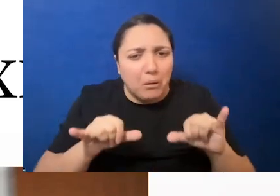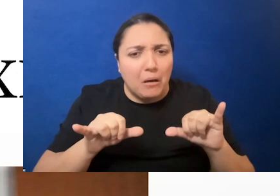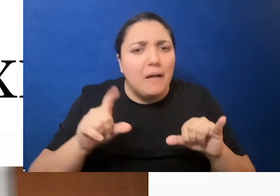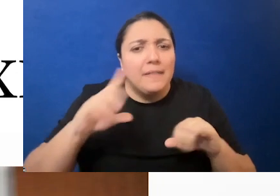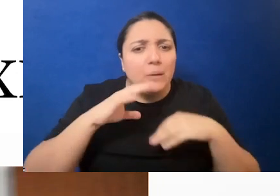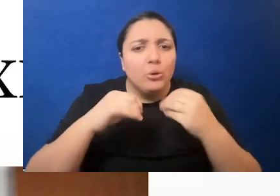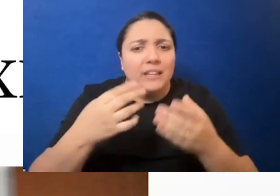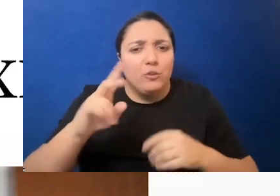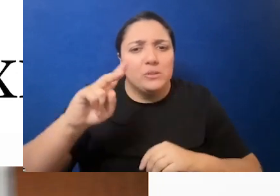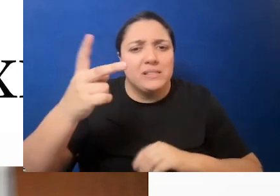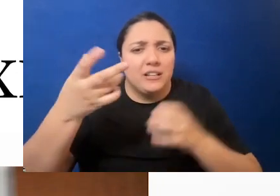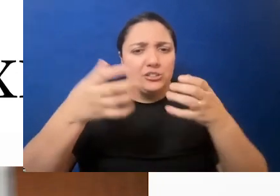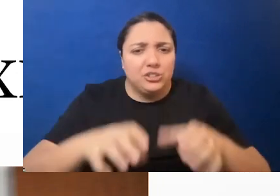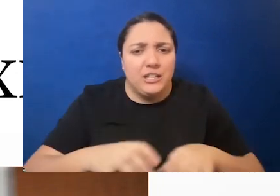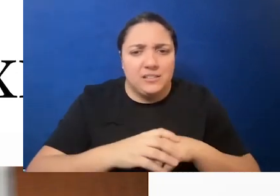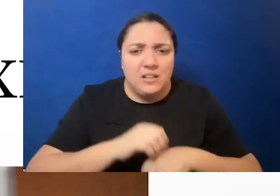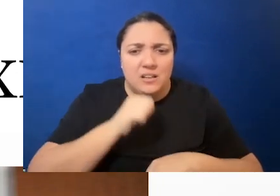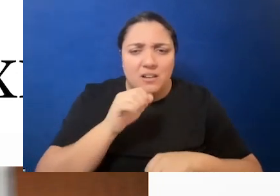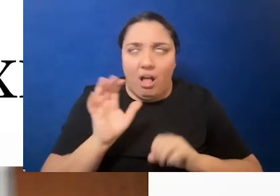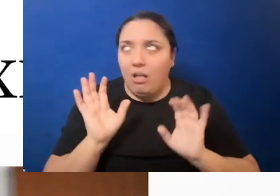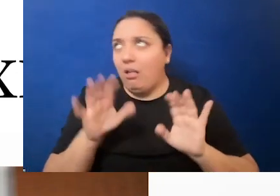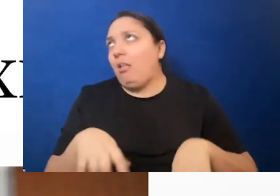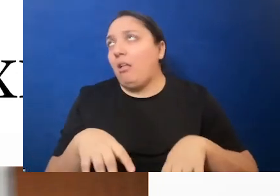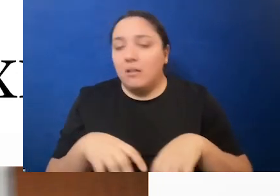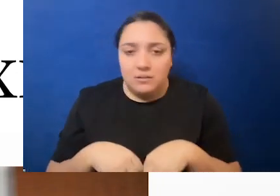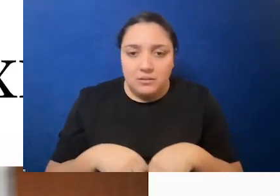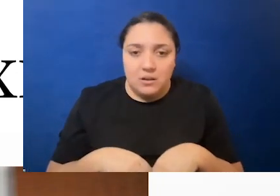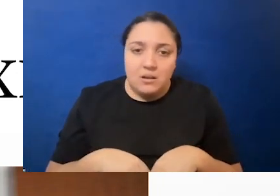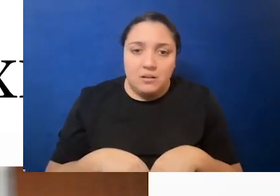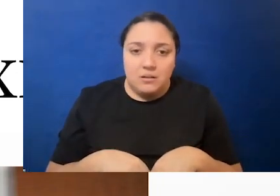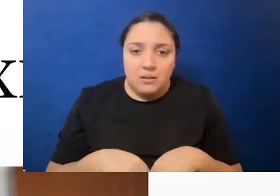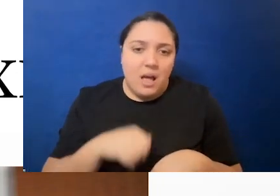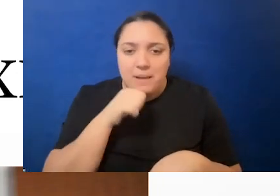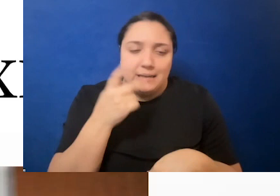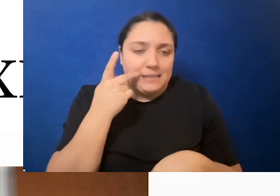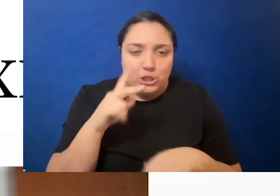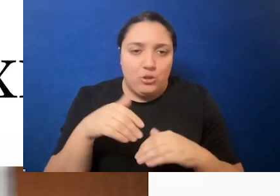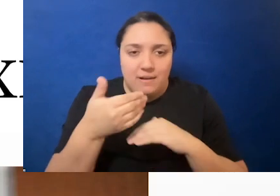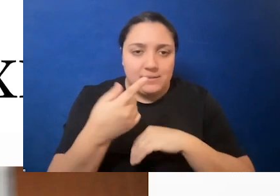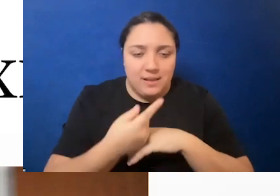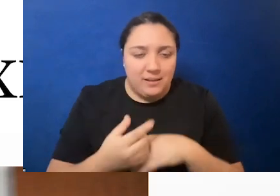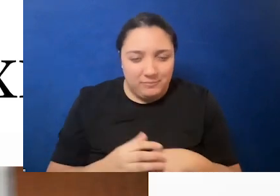SECOND CHANCE INSTEAD OF UGH.